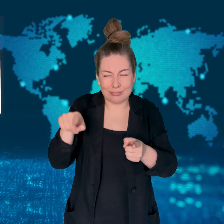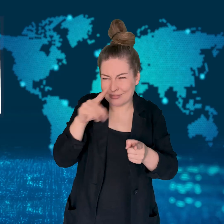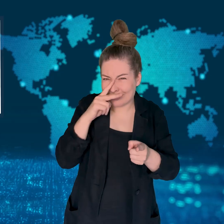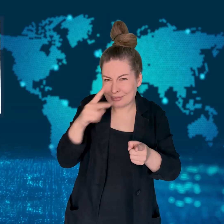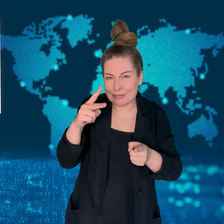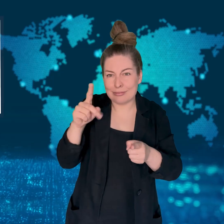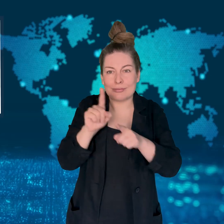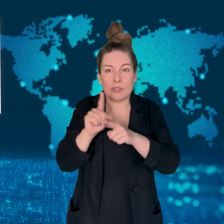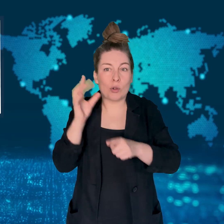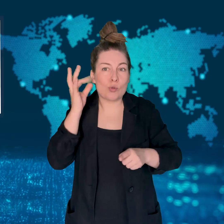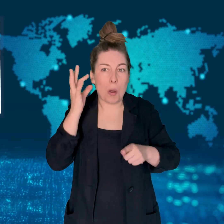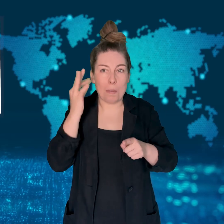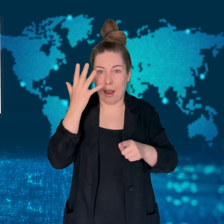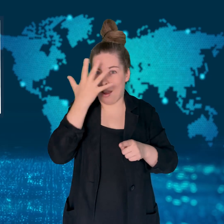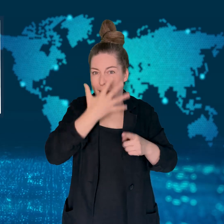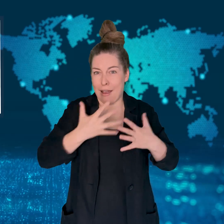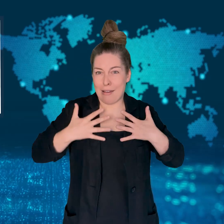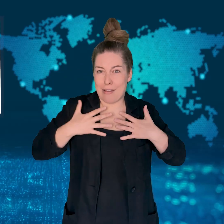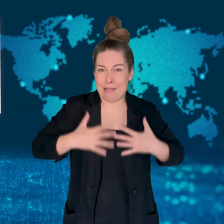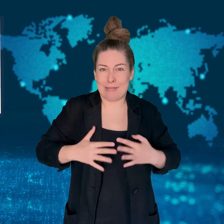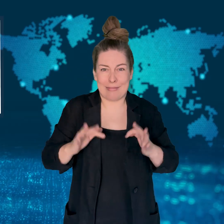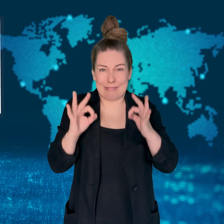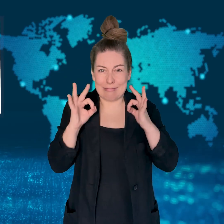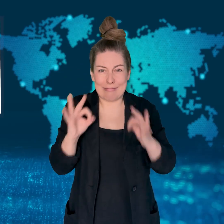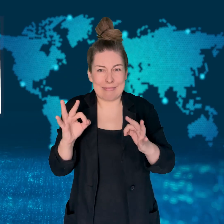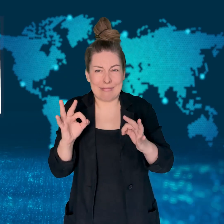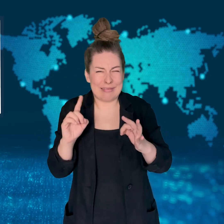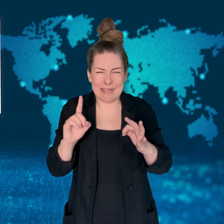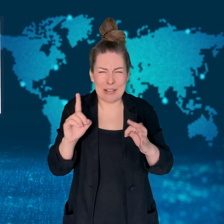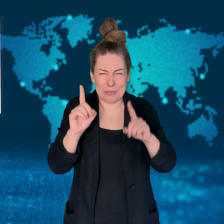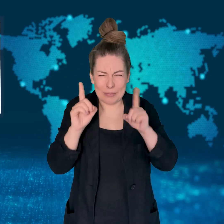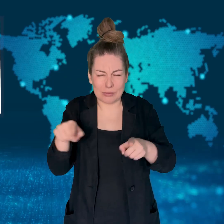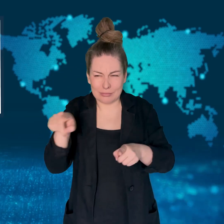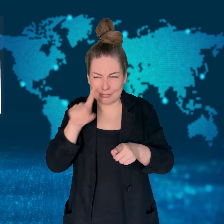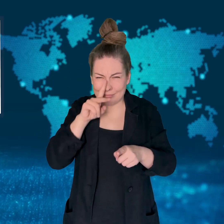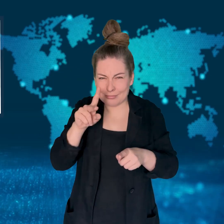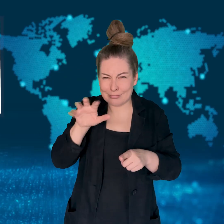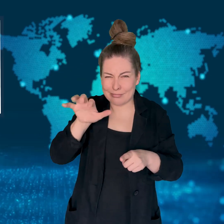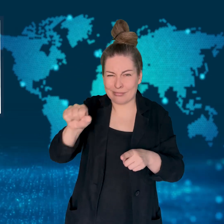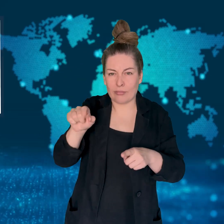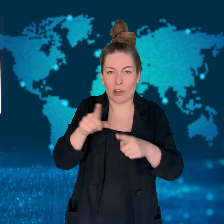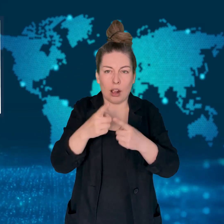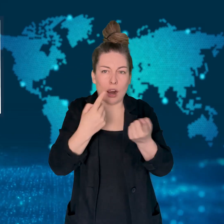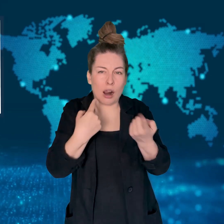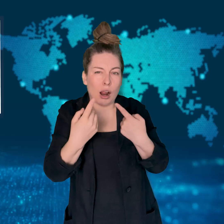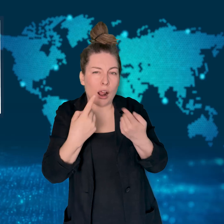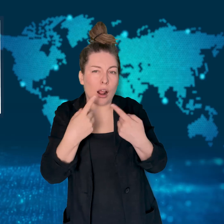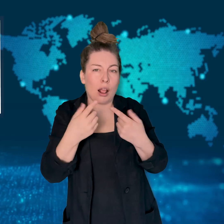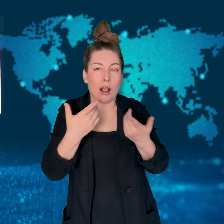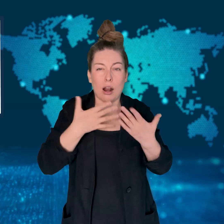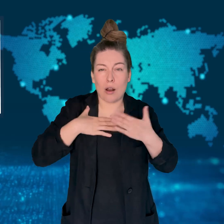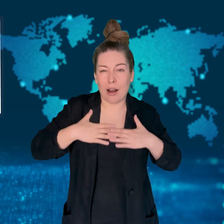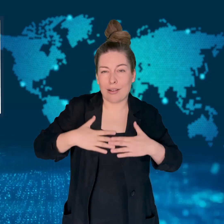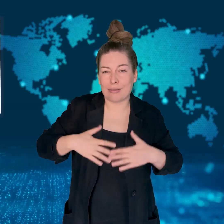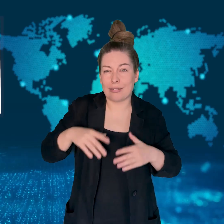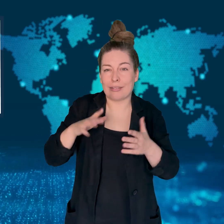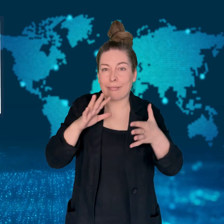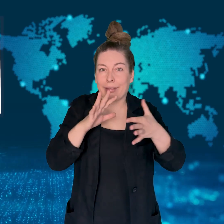He emphasized the importance of ending a conversation